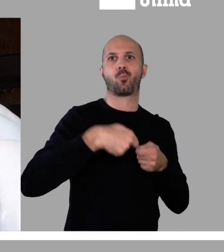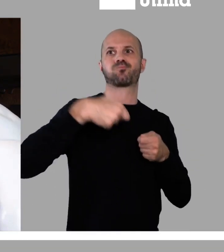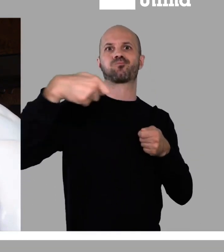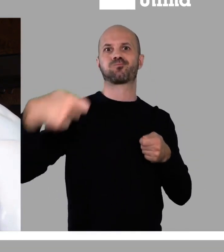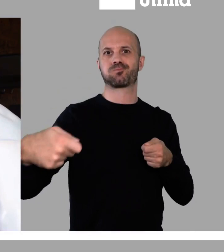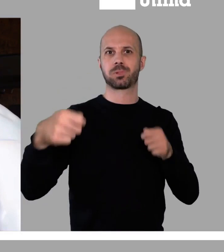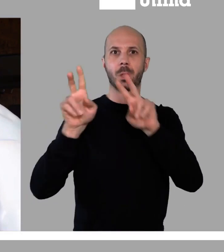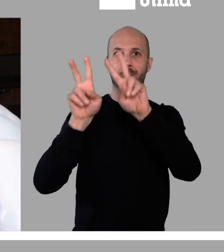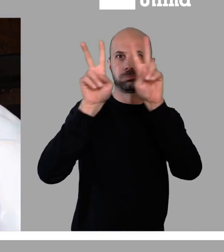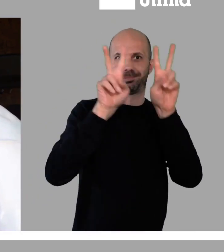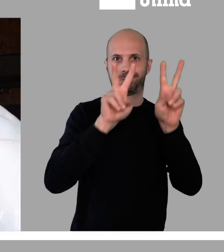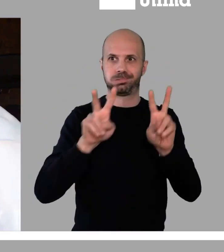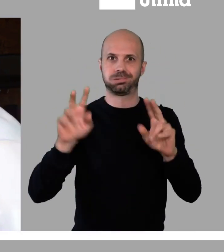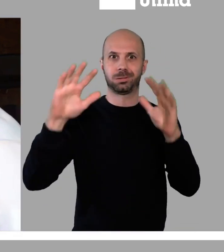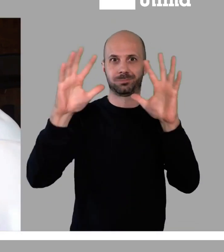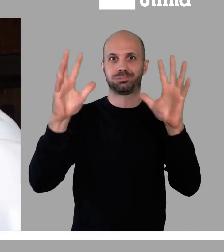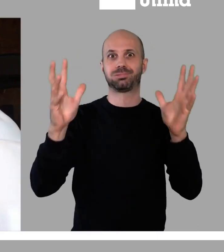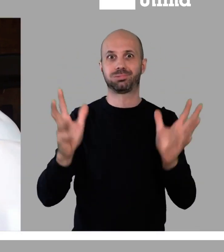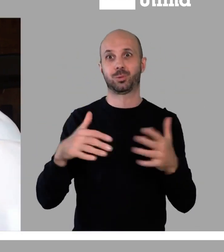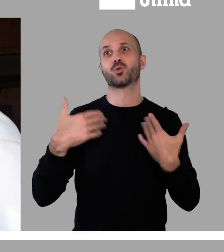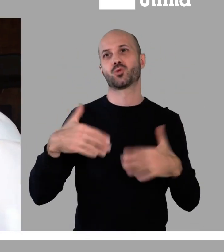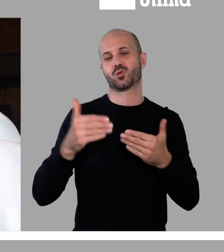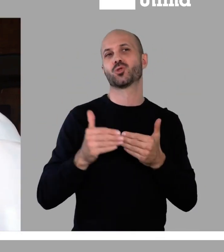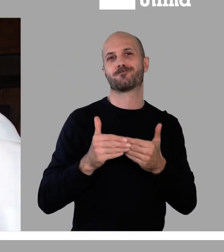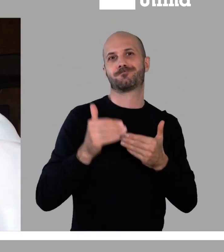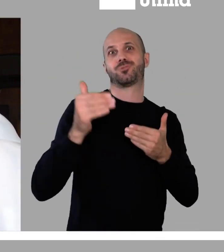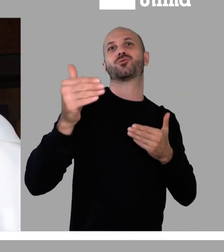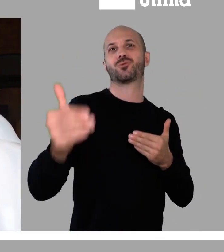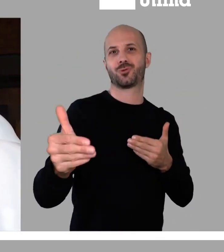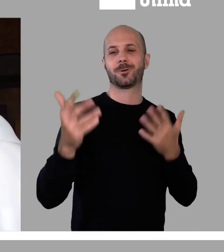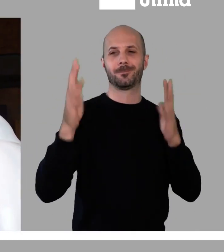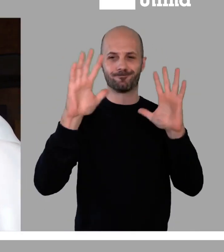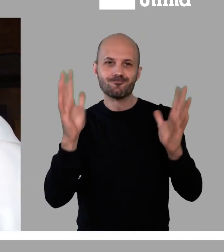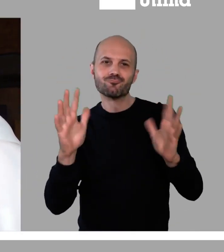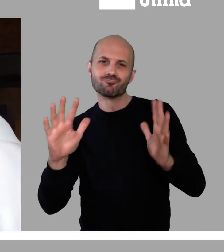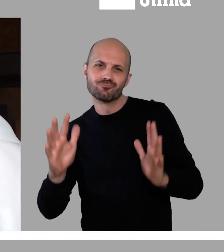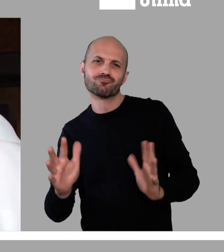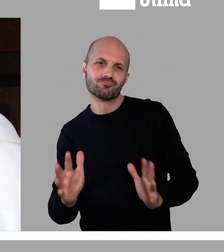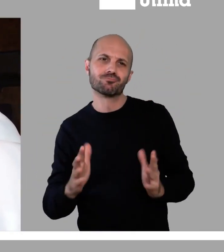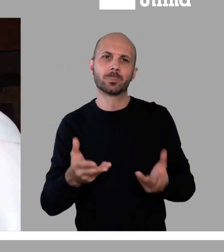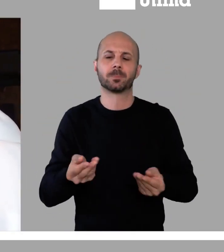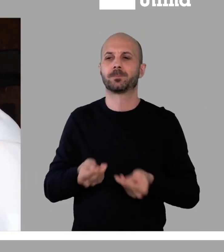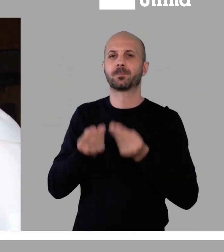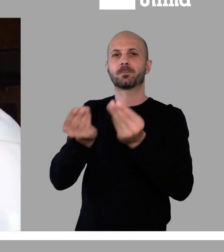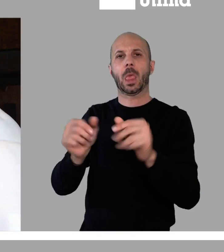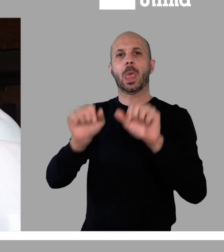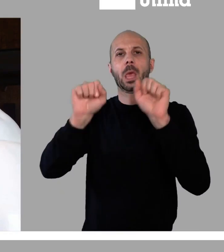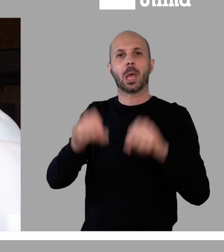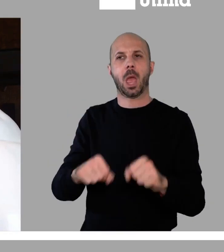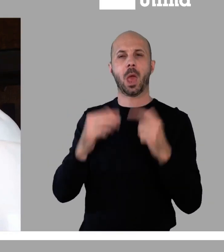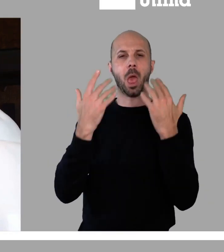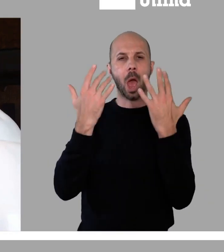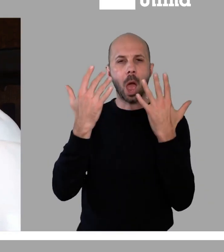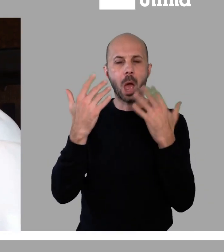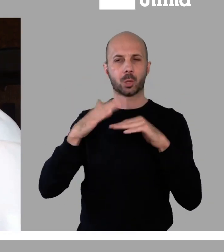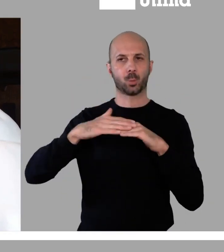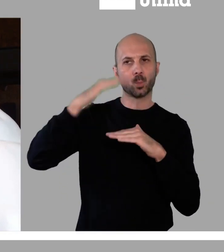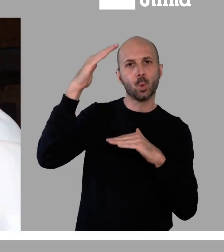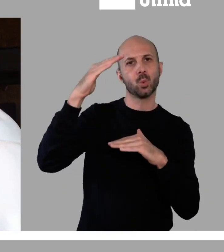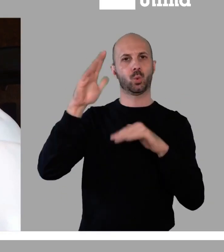Obviously a tactile reading needs much more time. It unfolds over time in order to give the hands